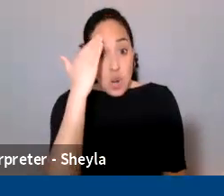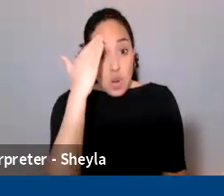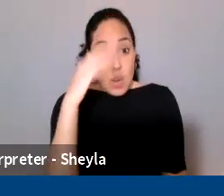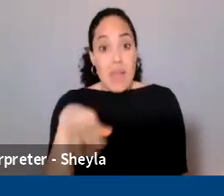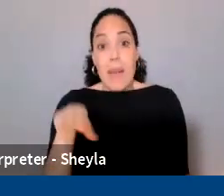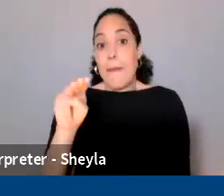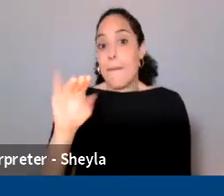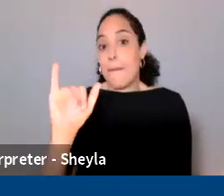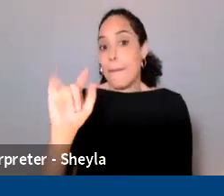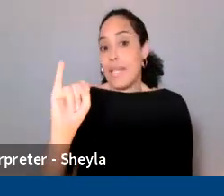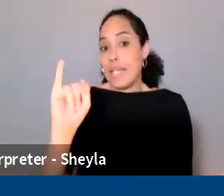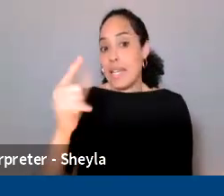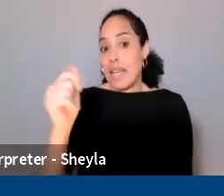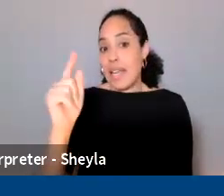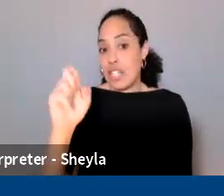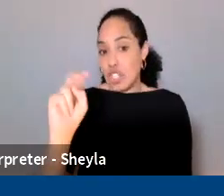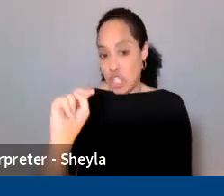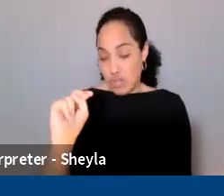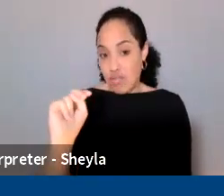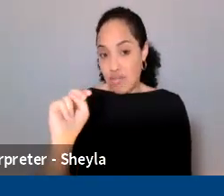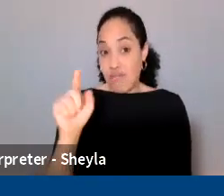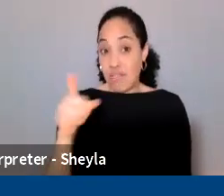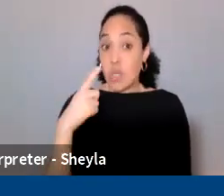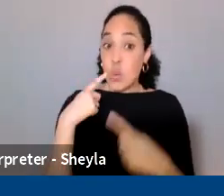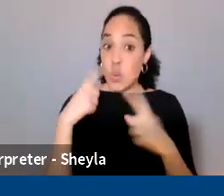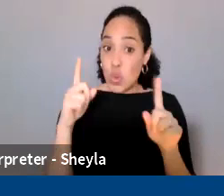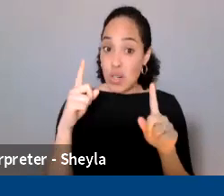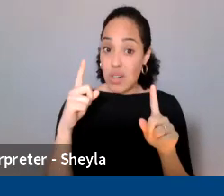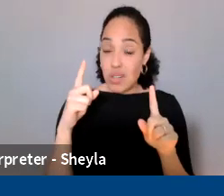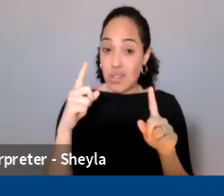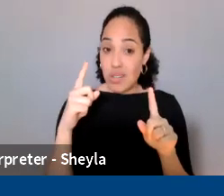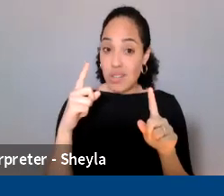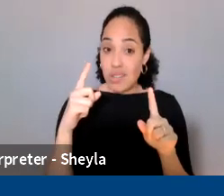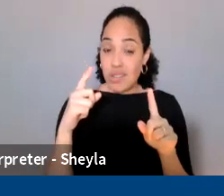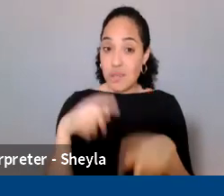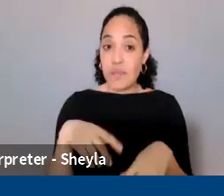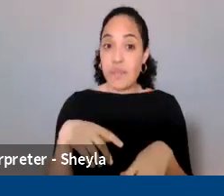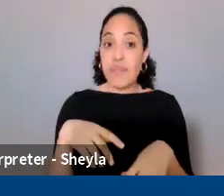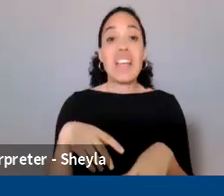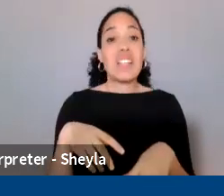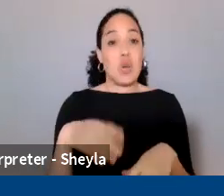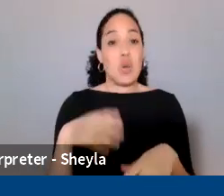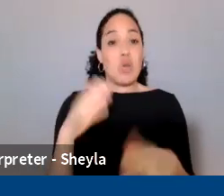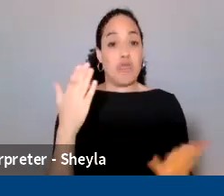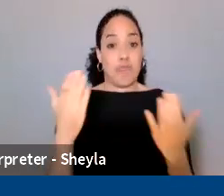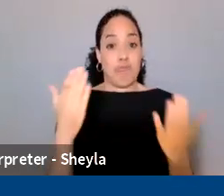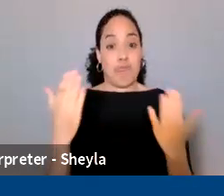works um for one dollar invested in mitigation um there's a return of three to six dollars